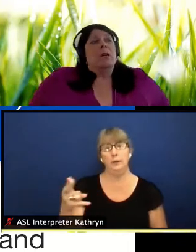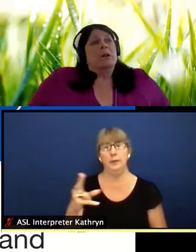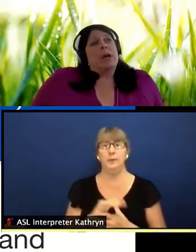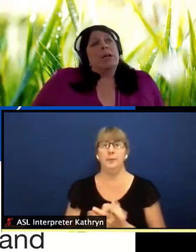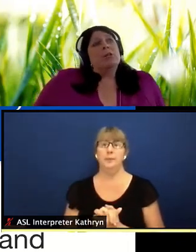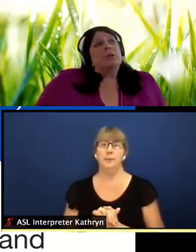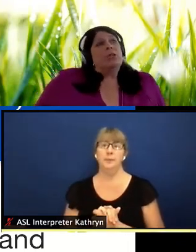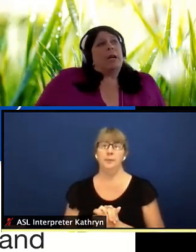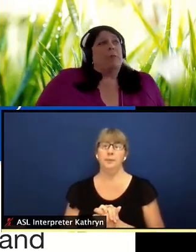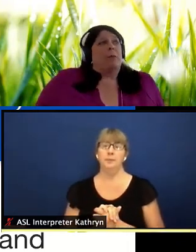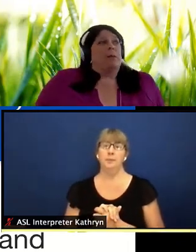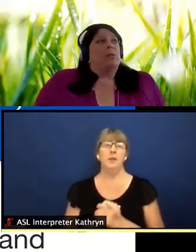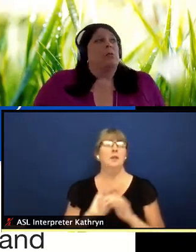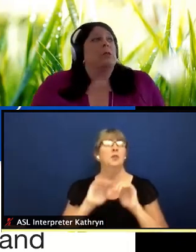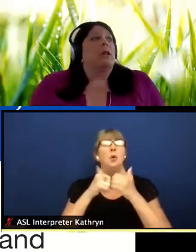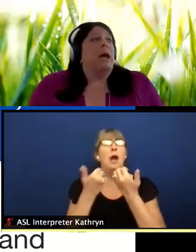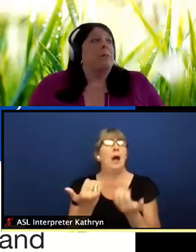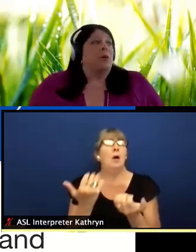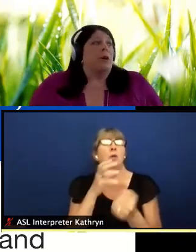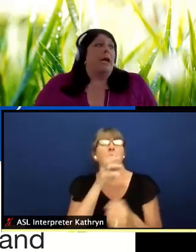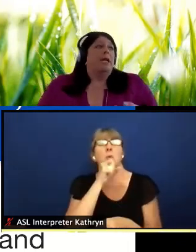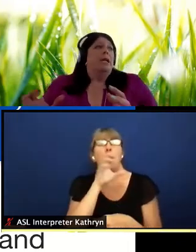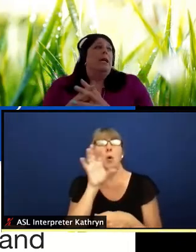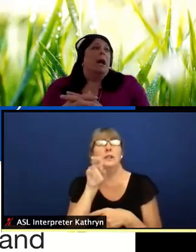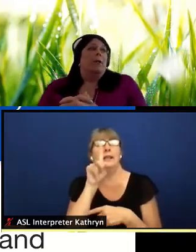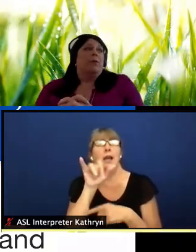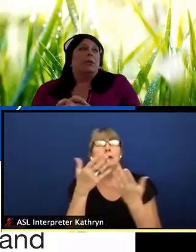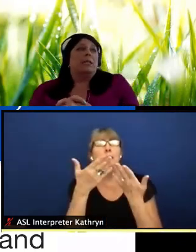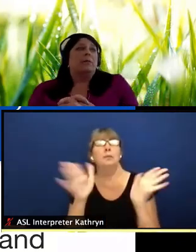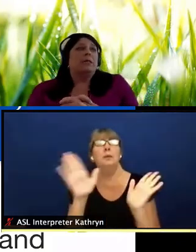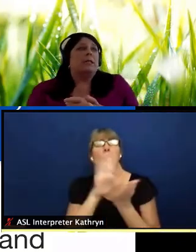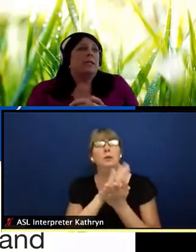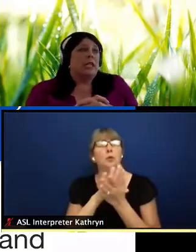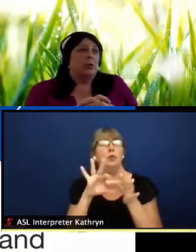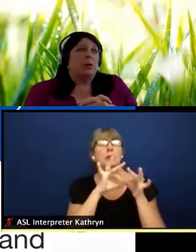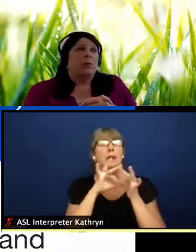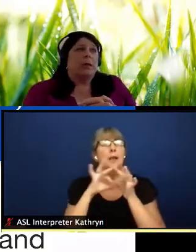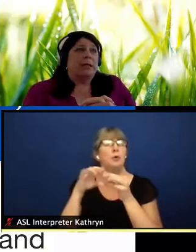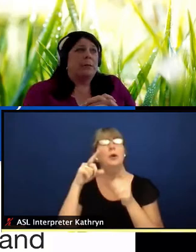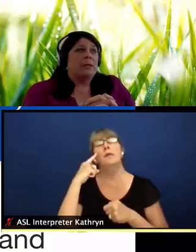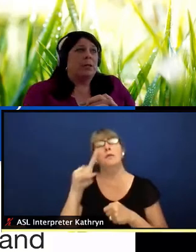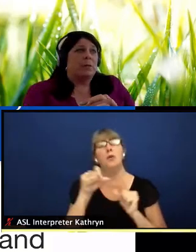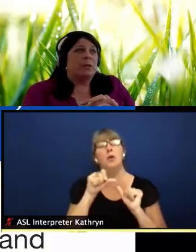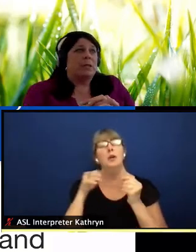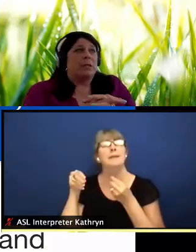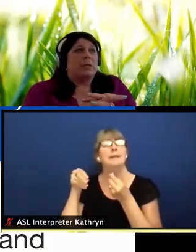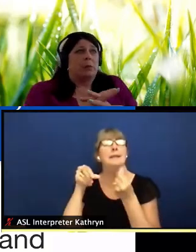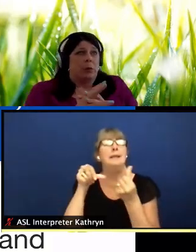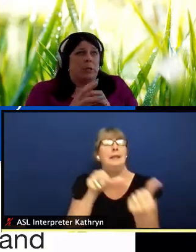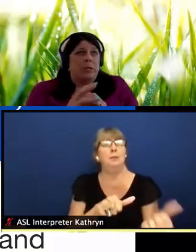So how does the Orange County Public Schools collaborate, for seamless continuum of placement services and supports?